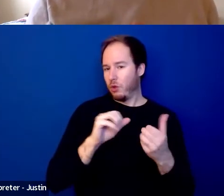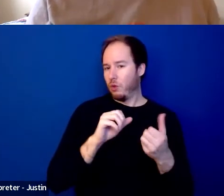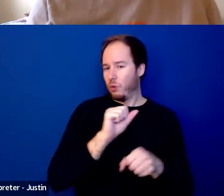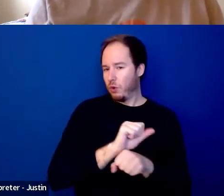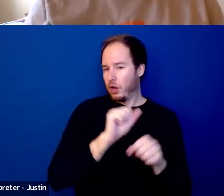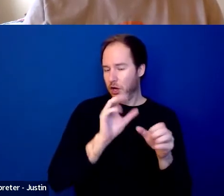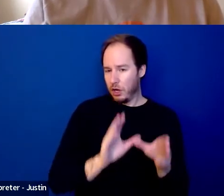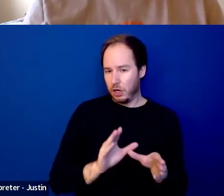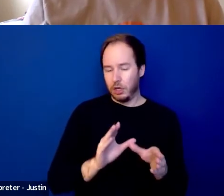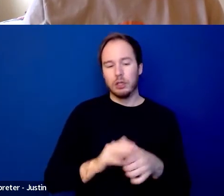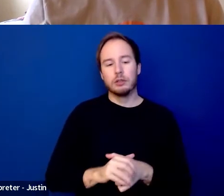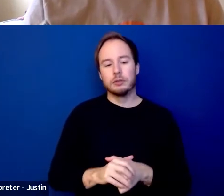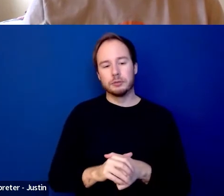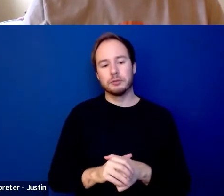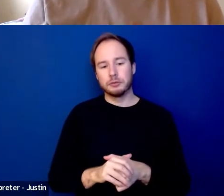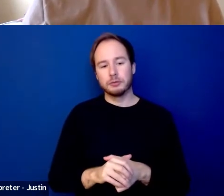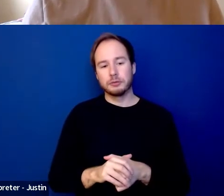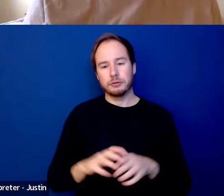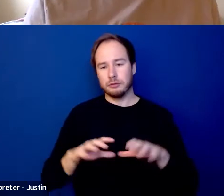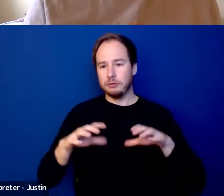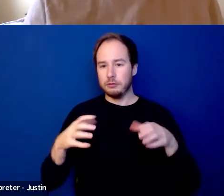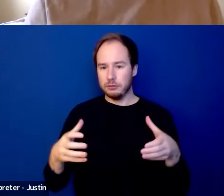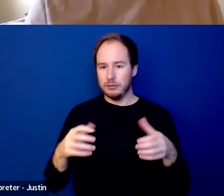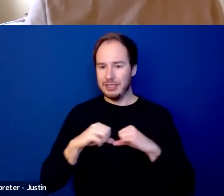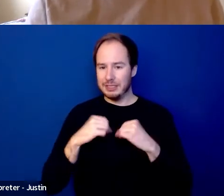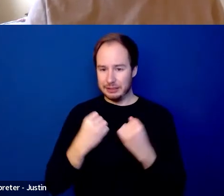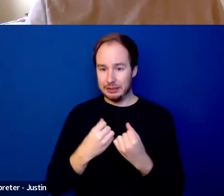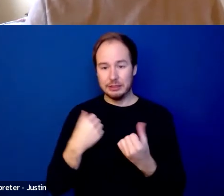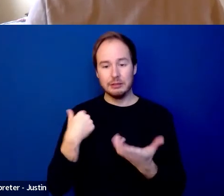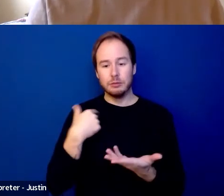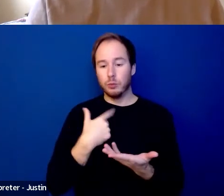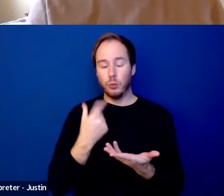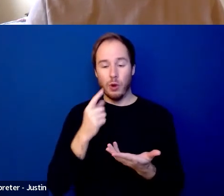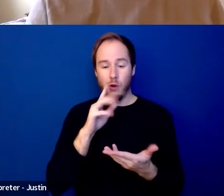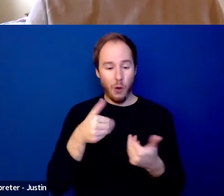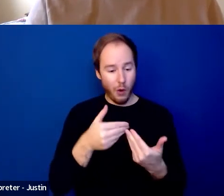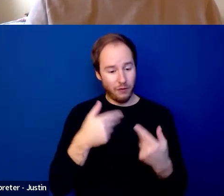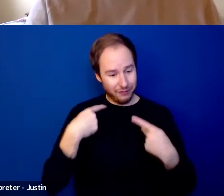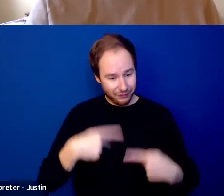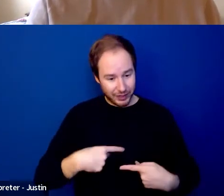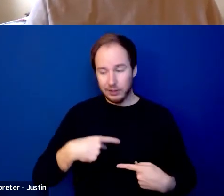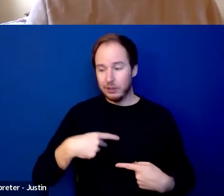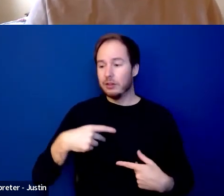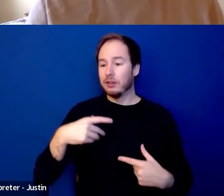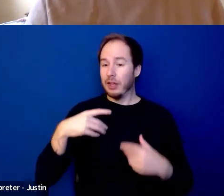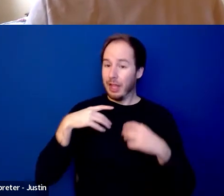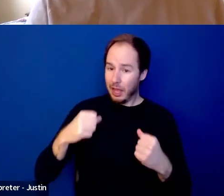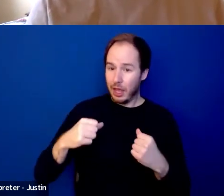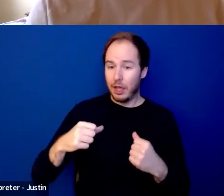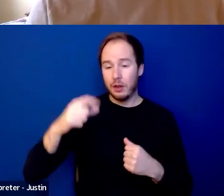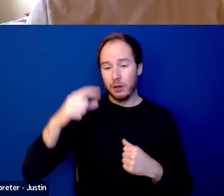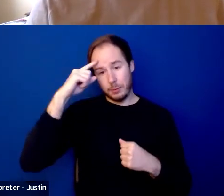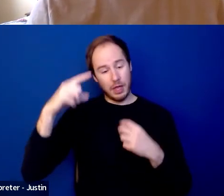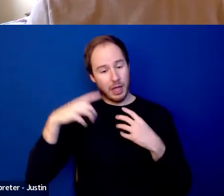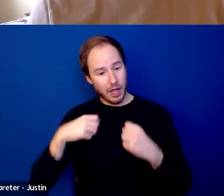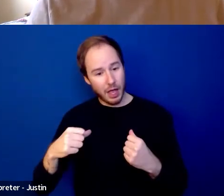And we do everything kinda from physical health care, mental health care, prescribing,